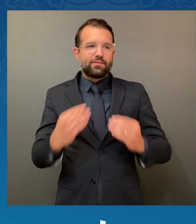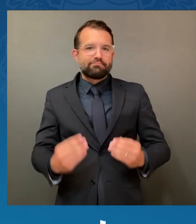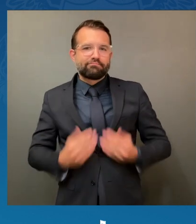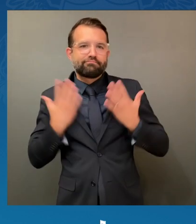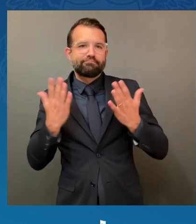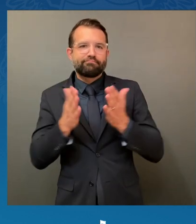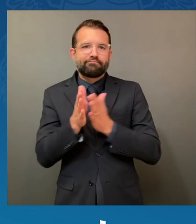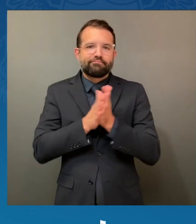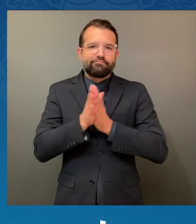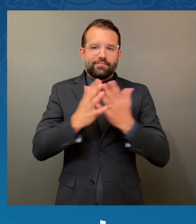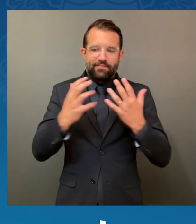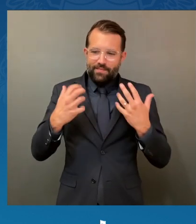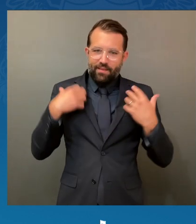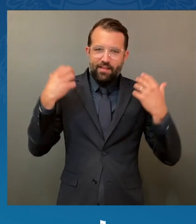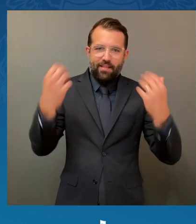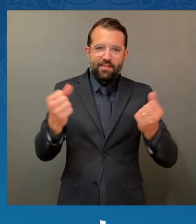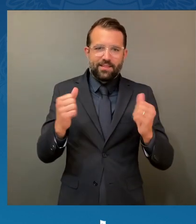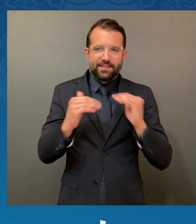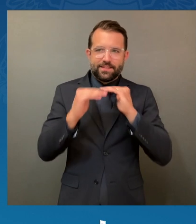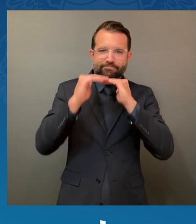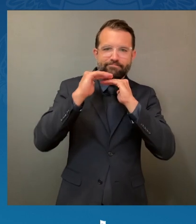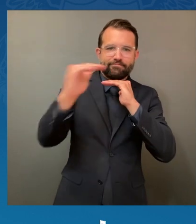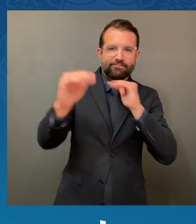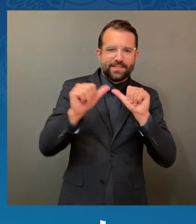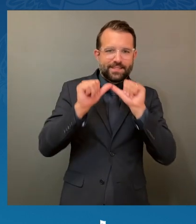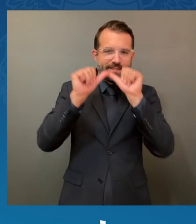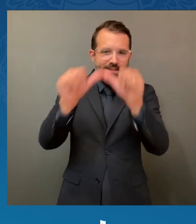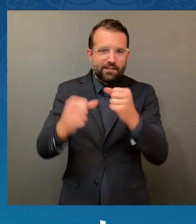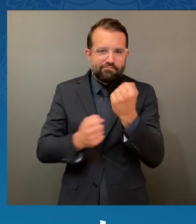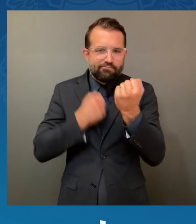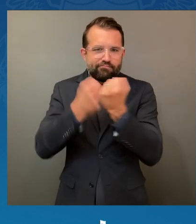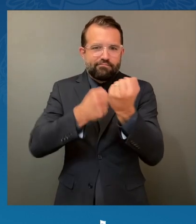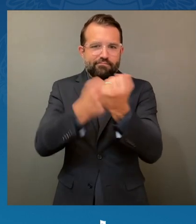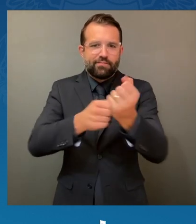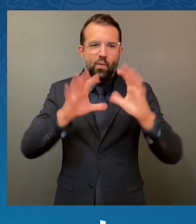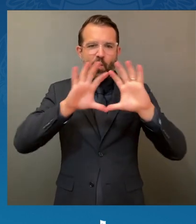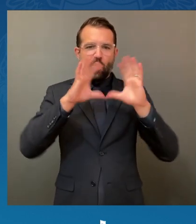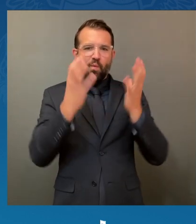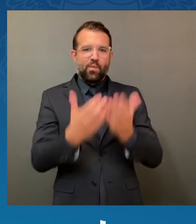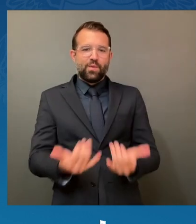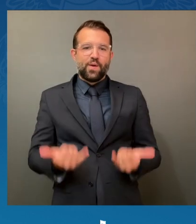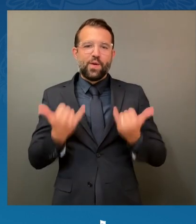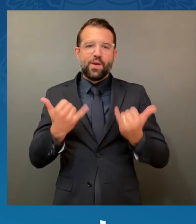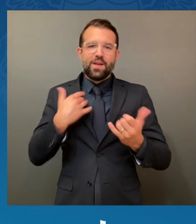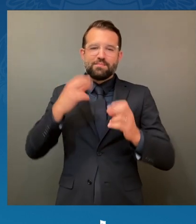So with that, I am now honored to introduce someone who has worked throughout their career